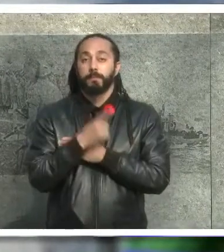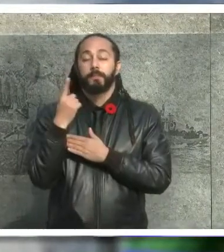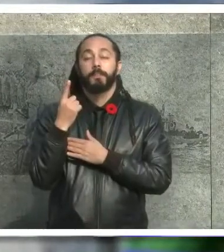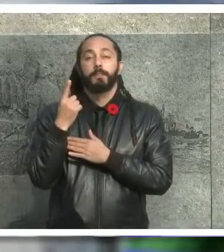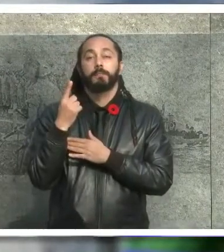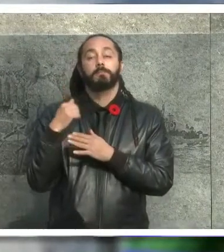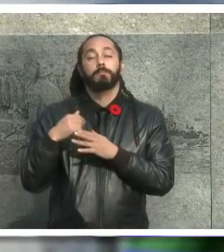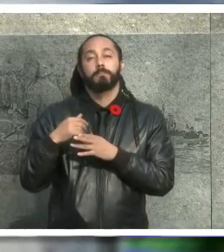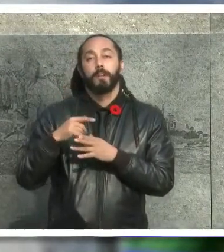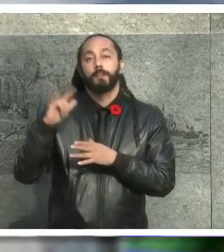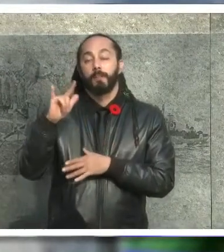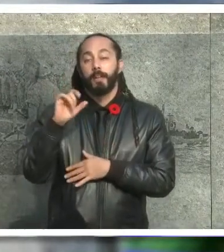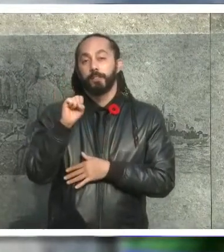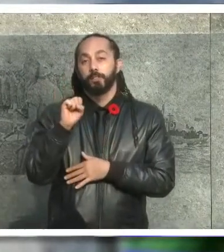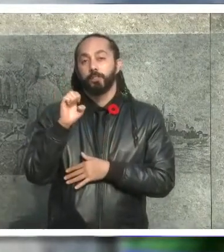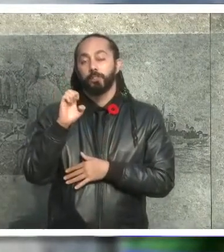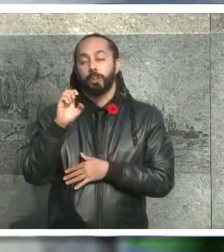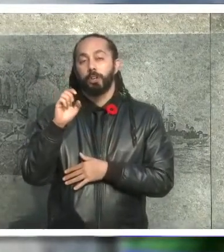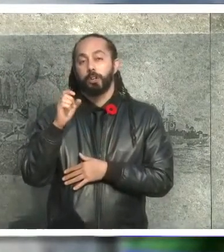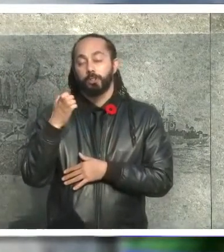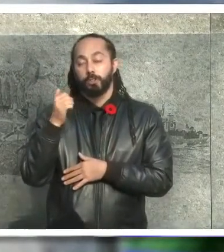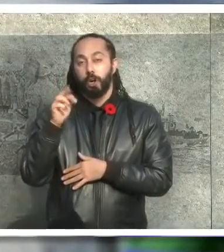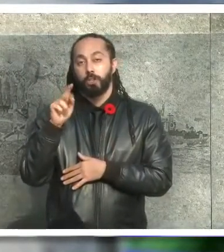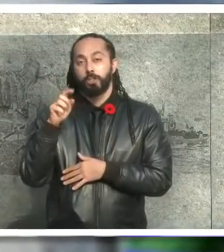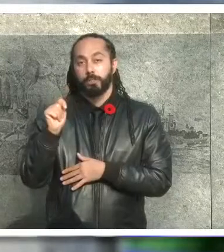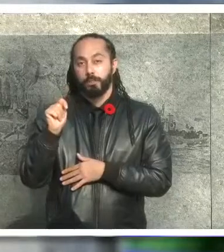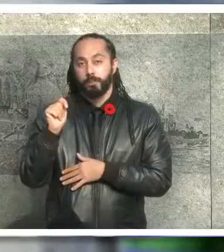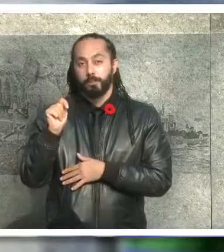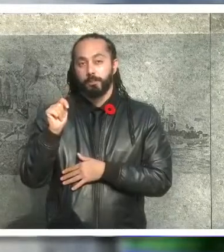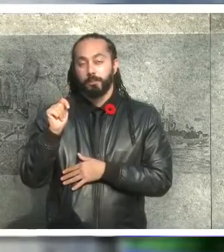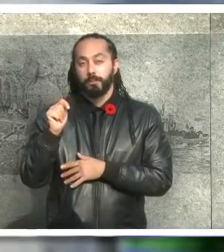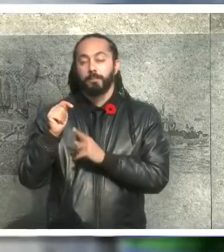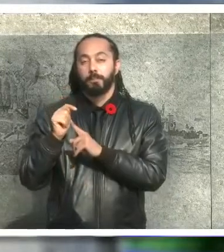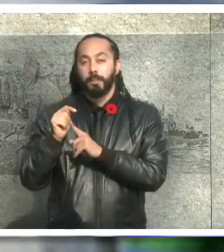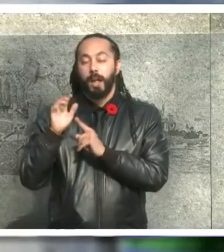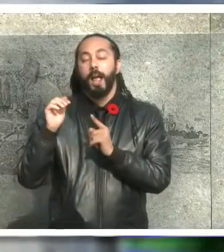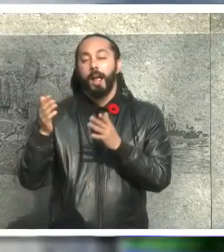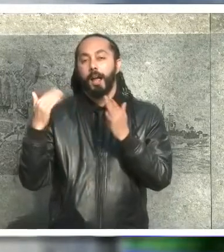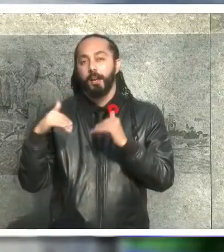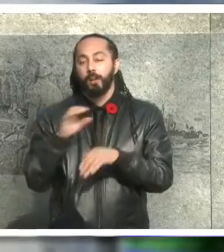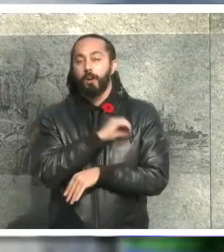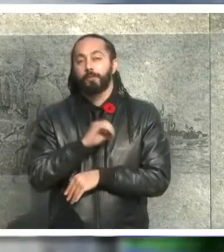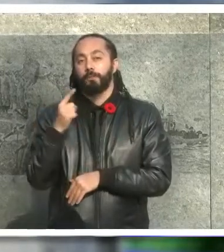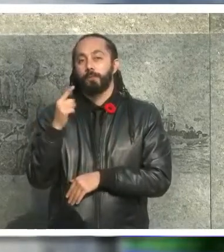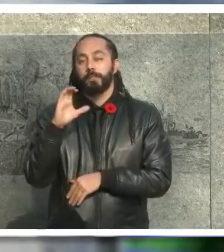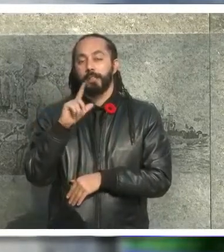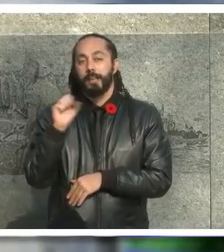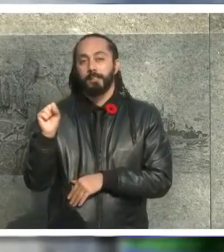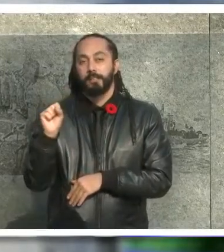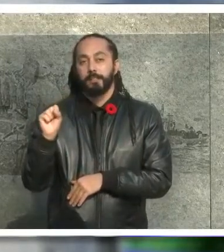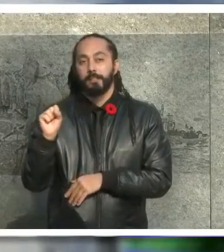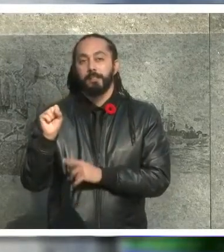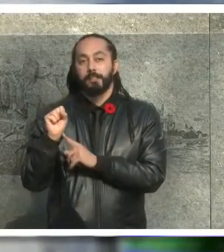Today, we are joined by flight Sergeant Emily second with the squadron and first class